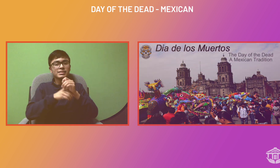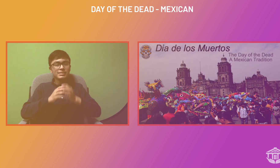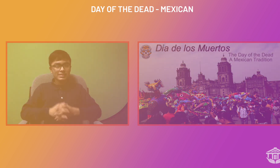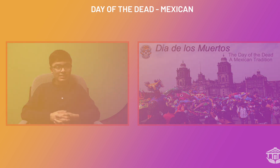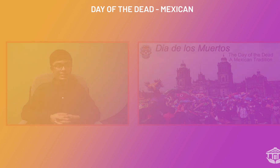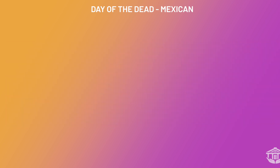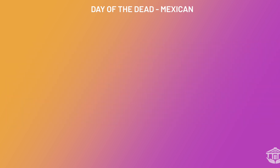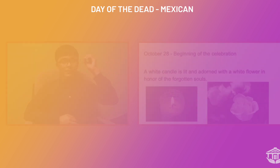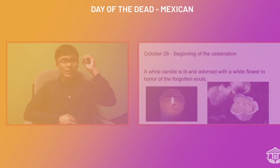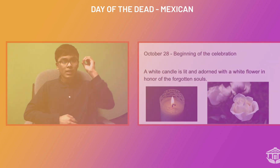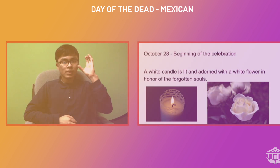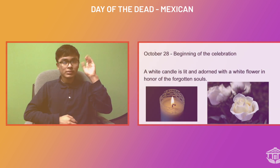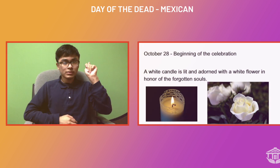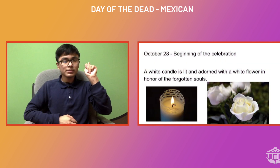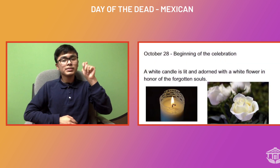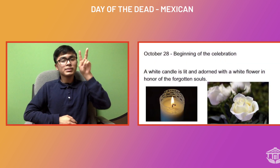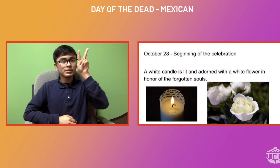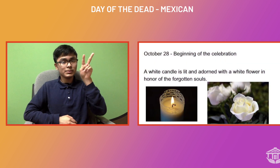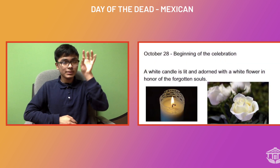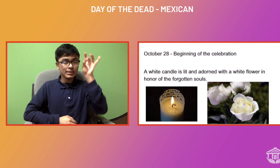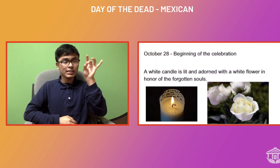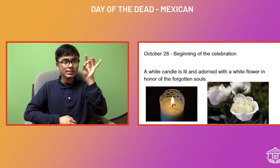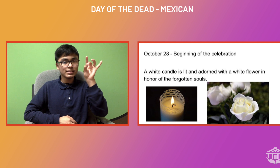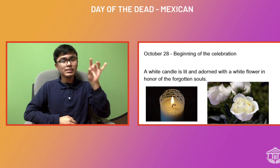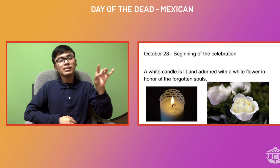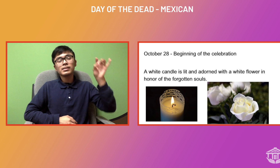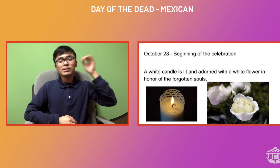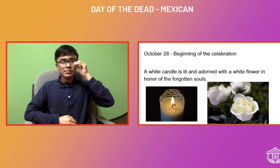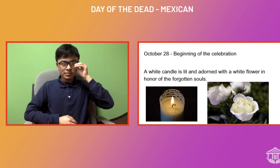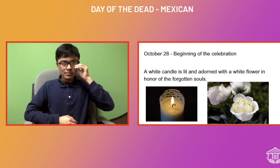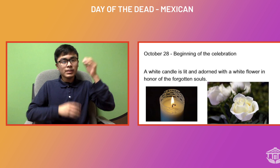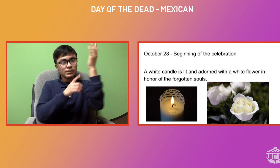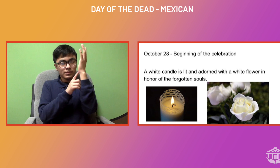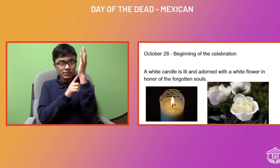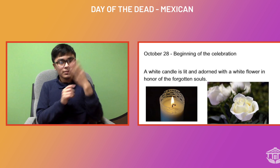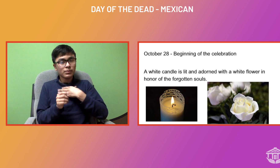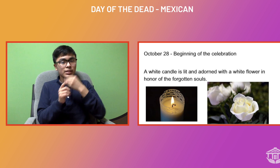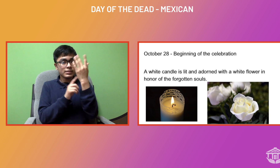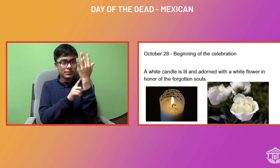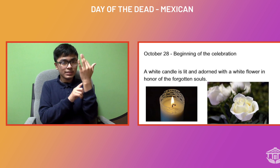On October 28th, the celebration begins by lighting a white candle and white flowers